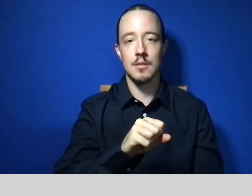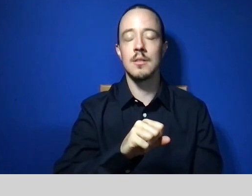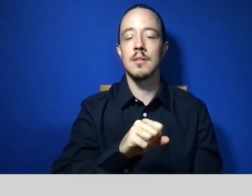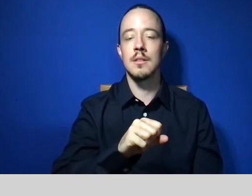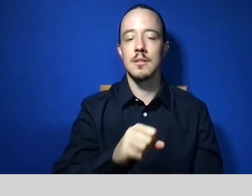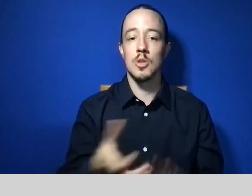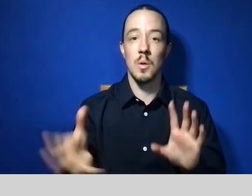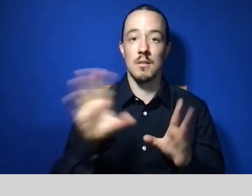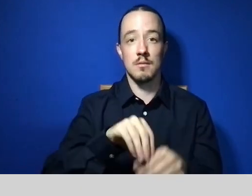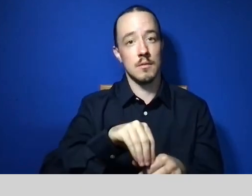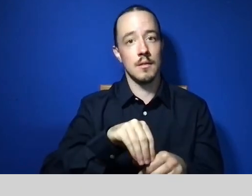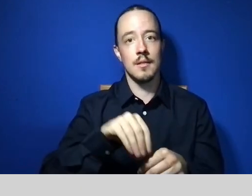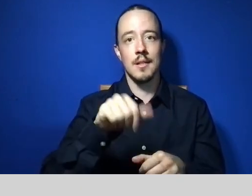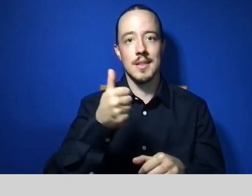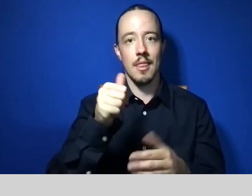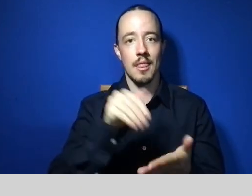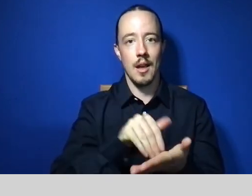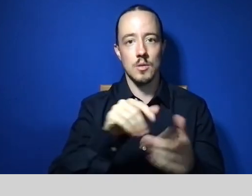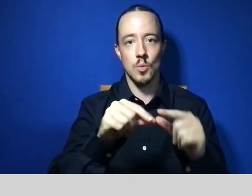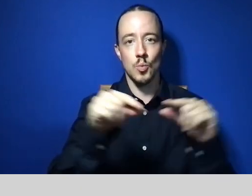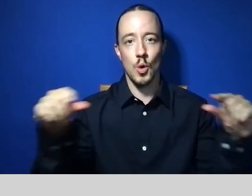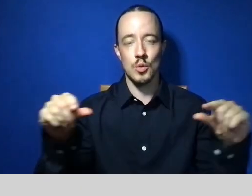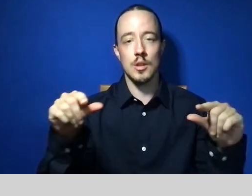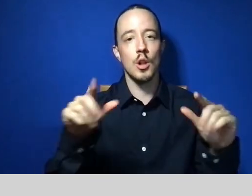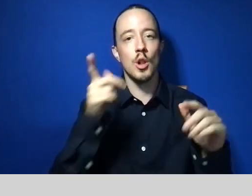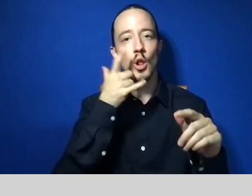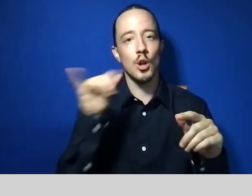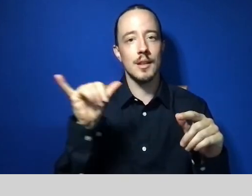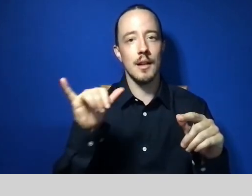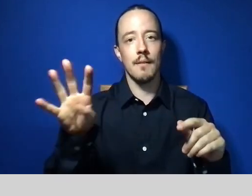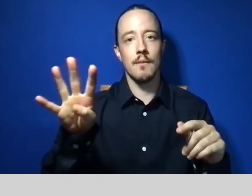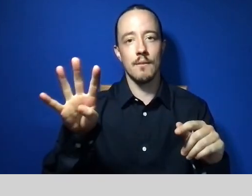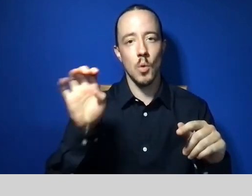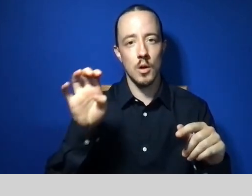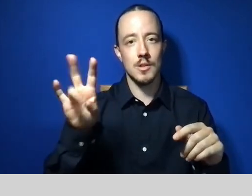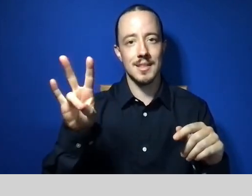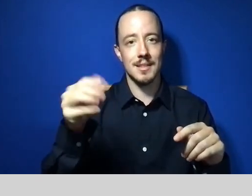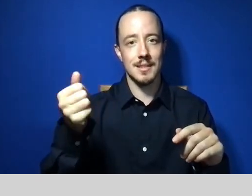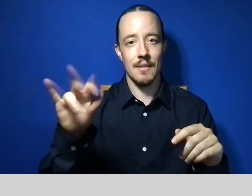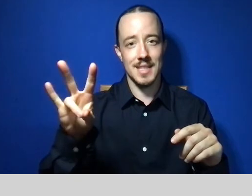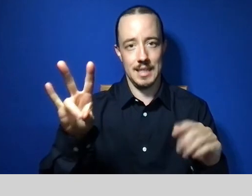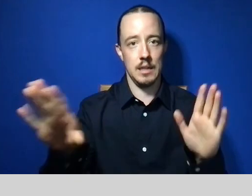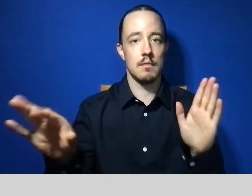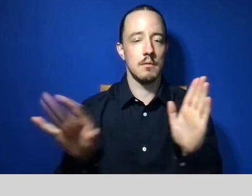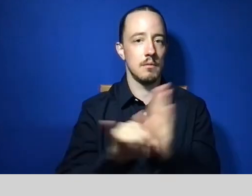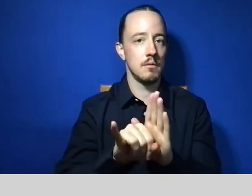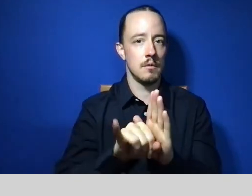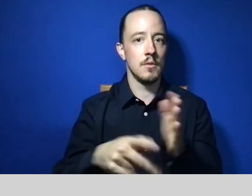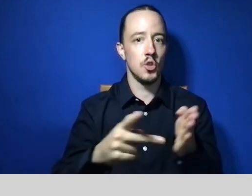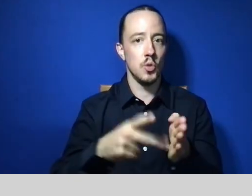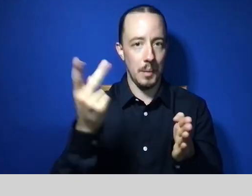Within the 10,000 rows in this dataset, looks like there's 417 that were found as duplicates.